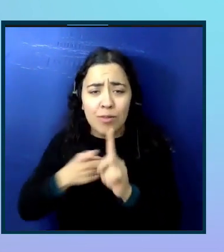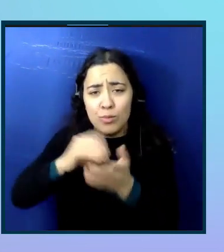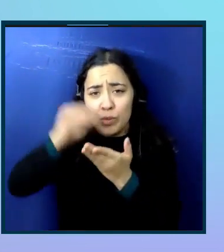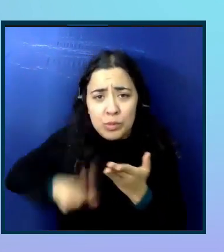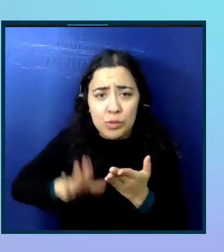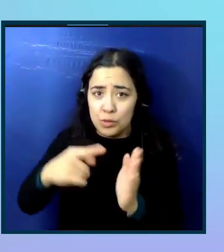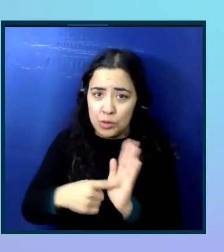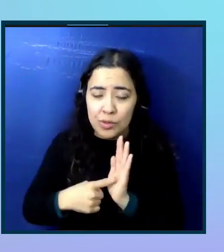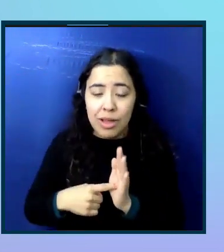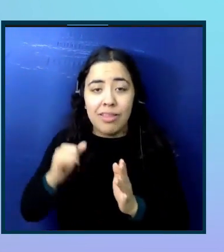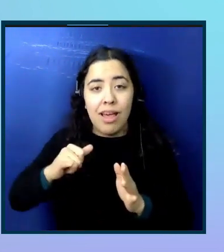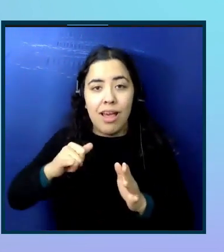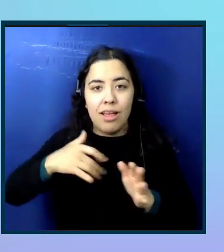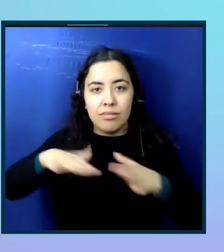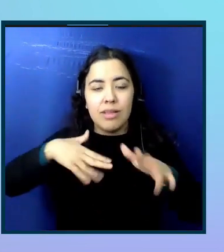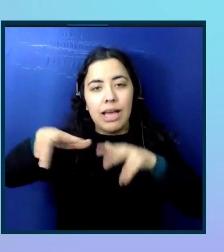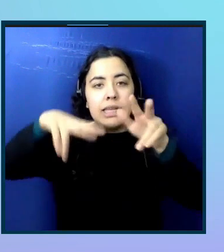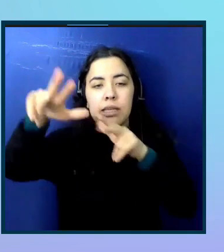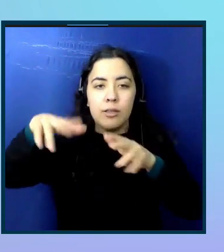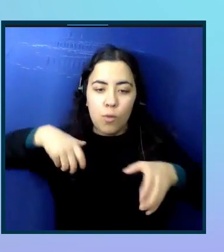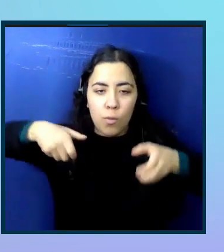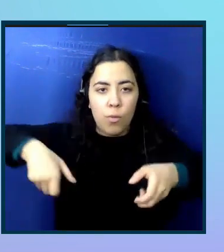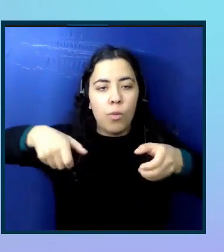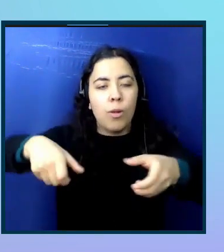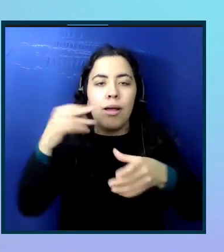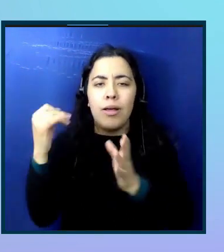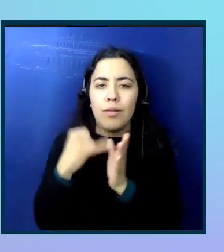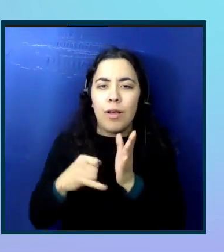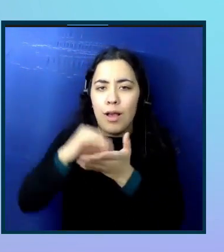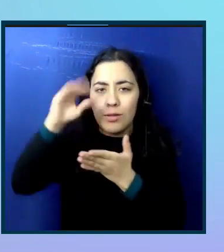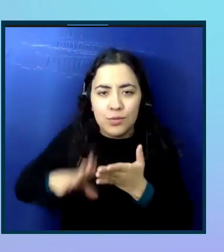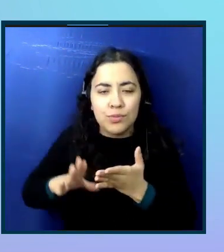Both of them, the hiking walker, and the art student. One of the participants asked,